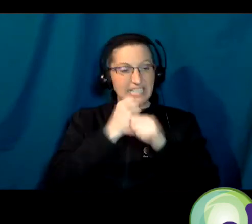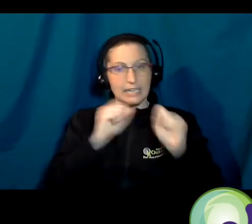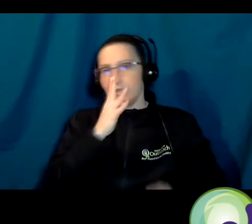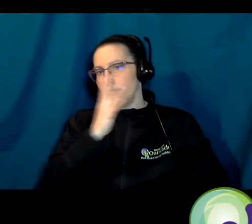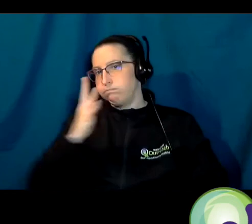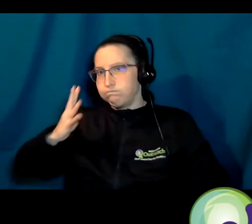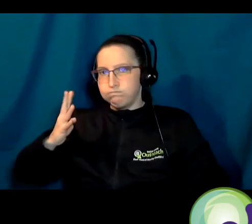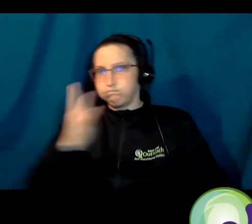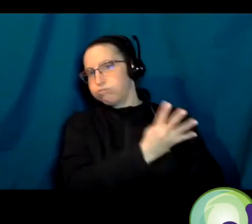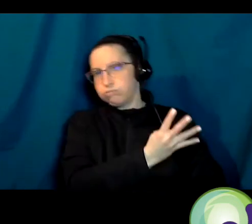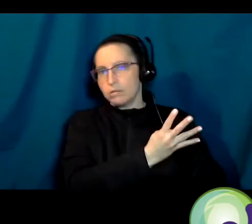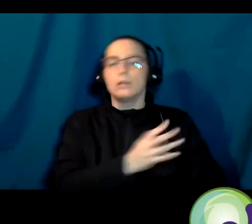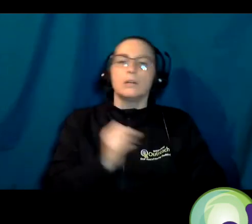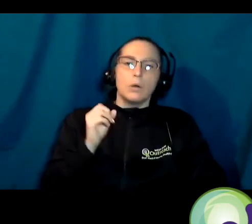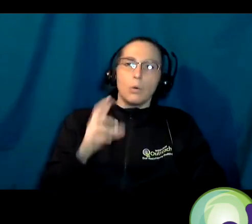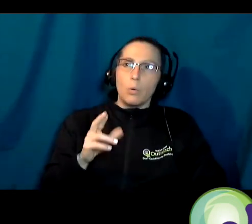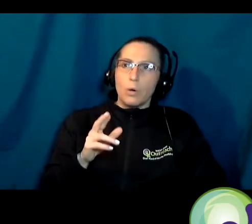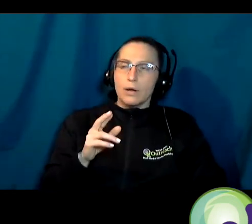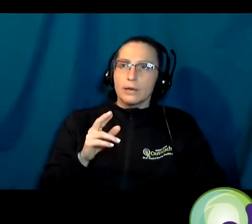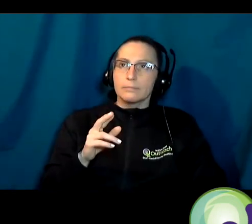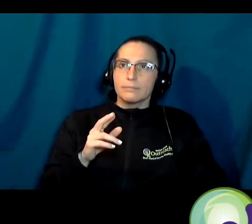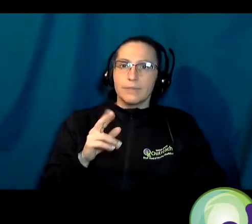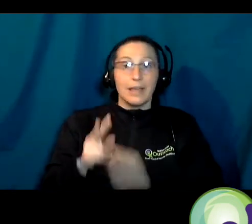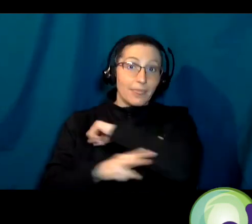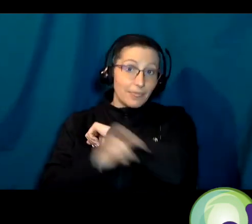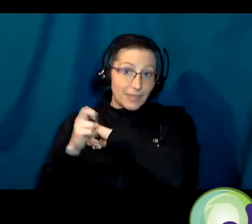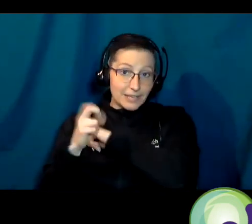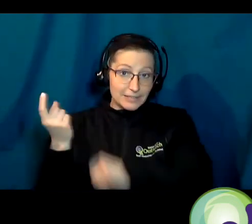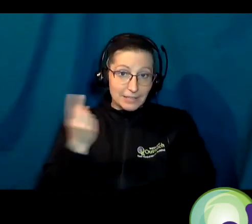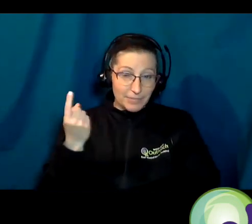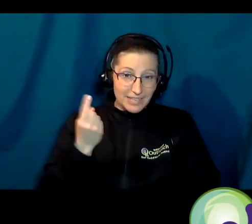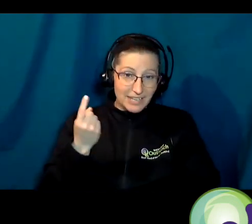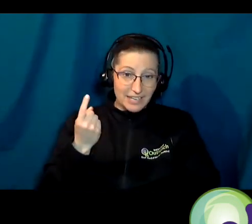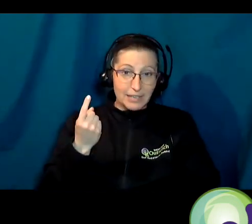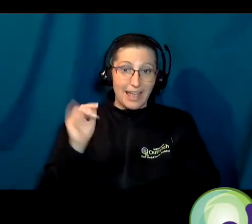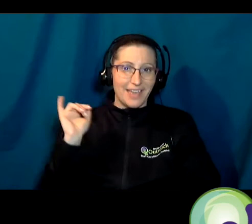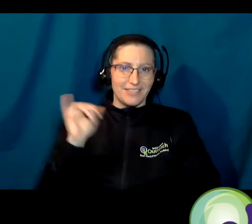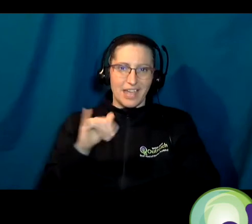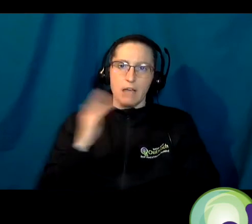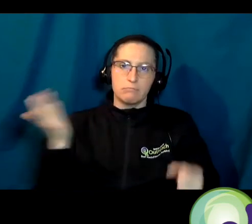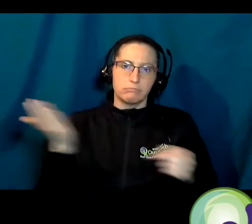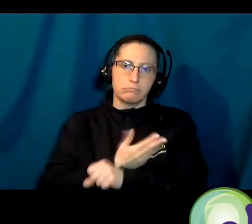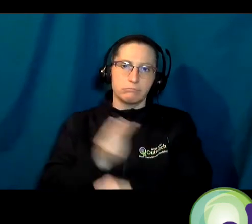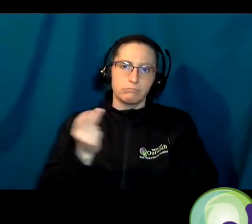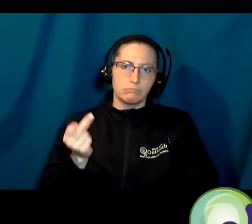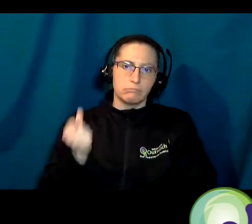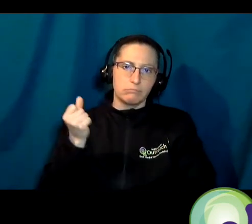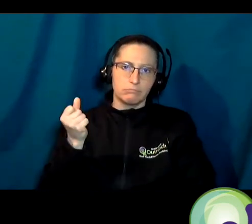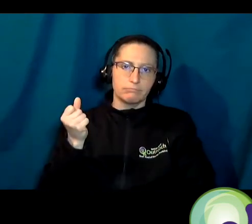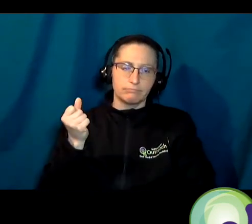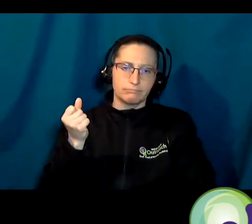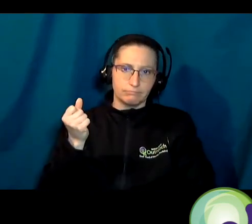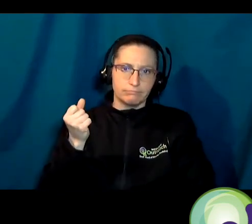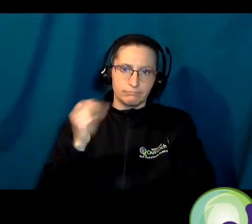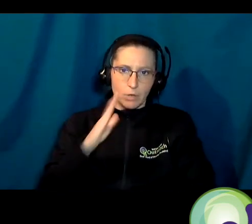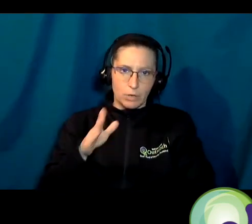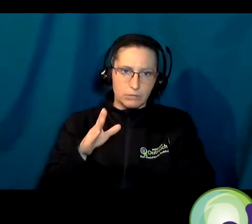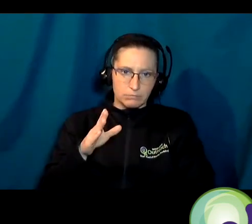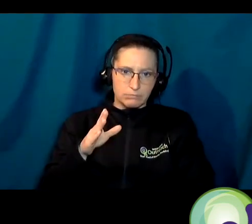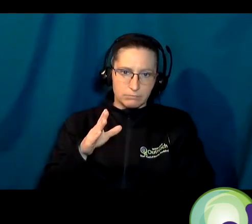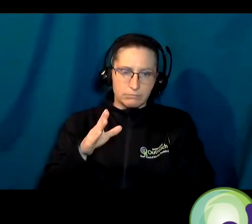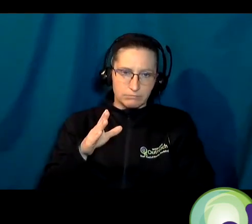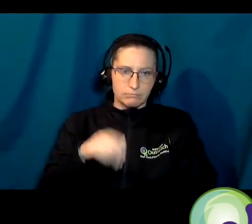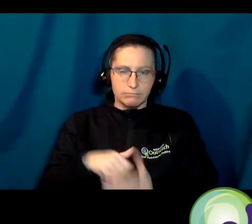or theft, those situations, that would be a much quicker exit plan.